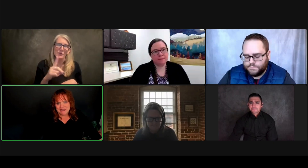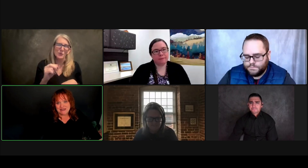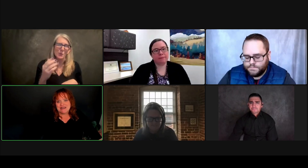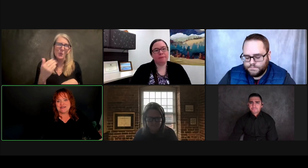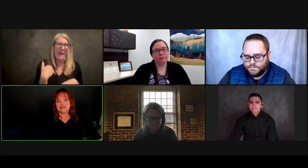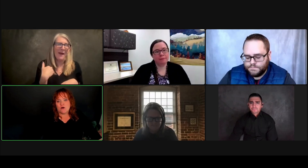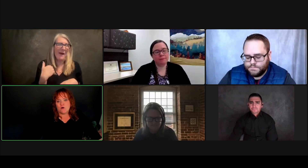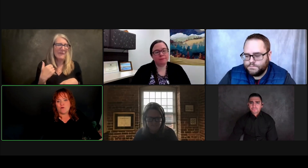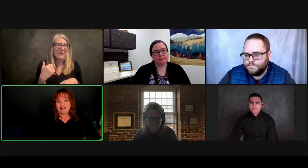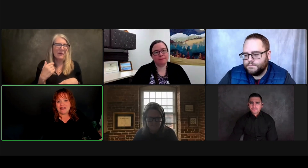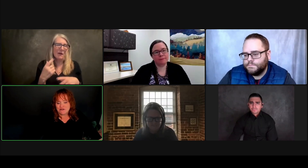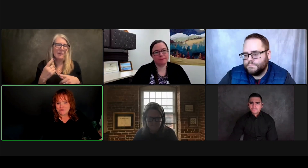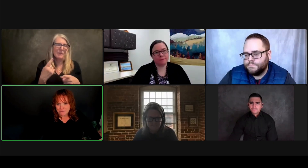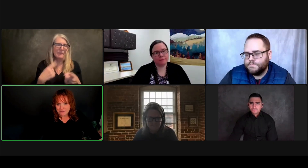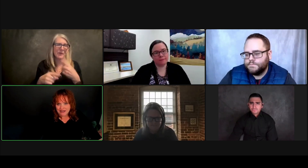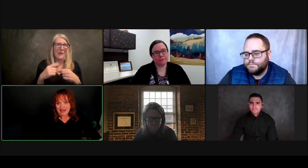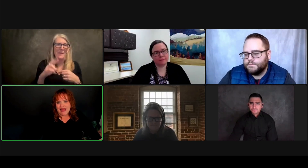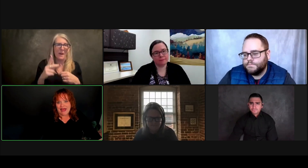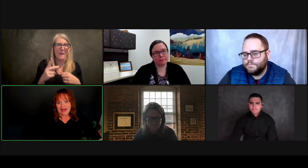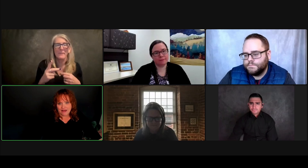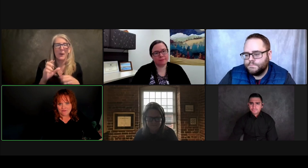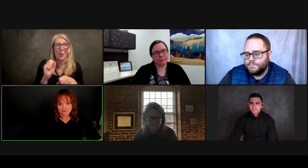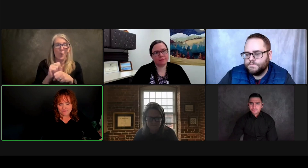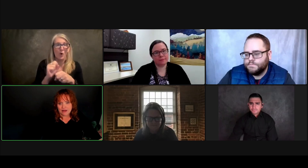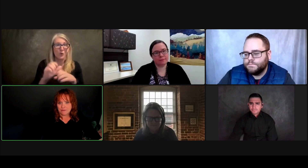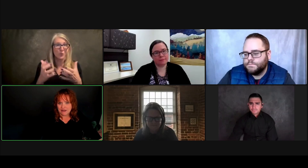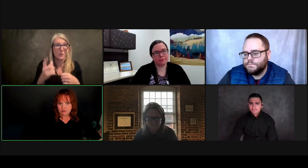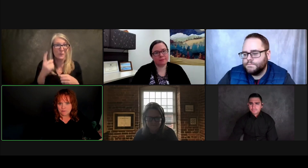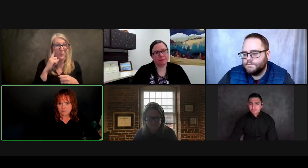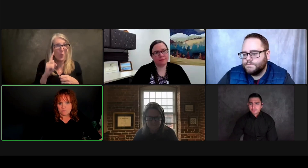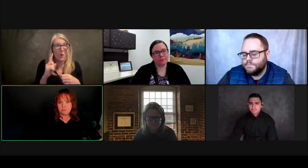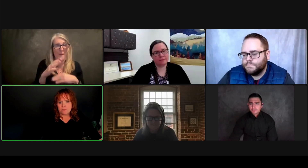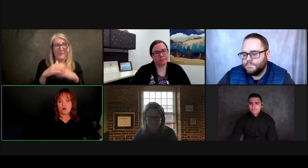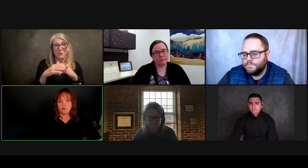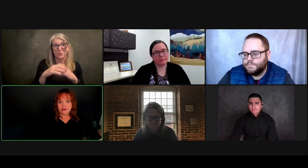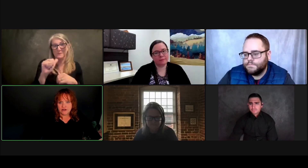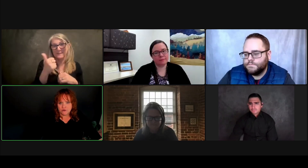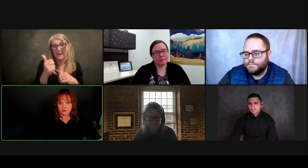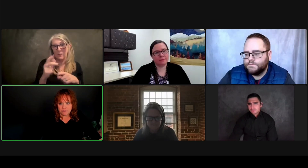So we do have, coming up, a working group